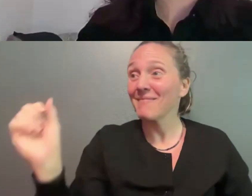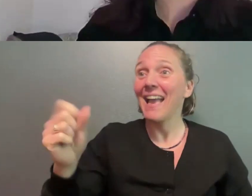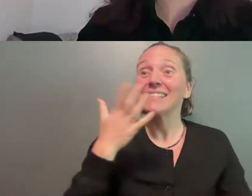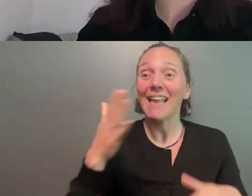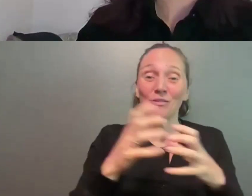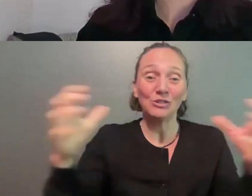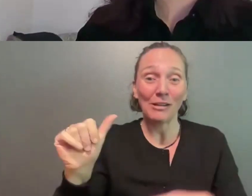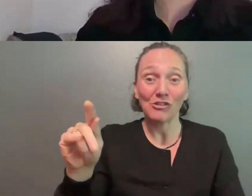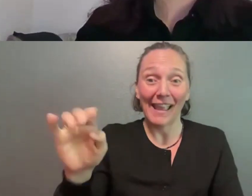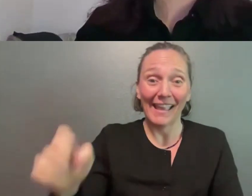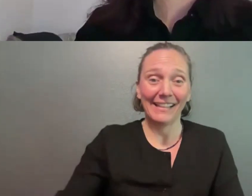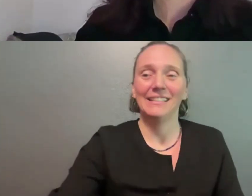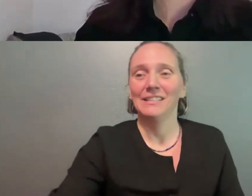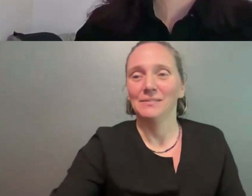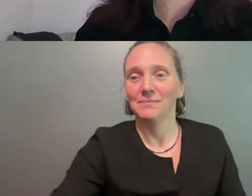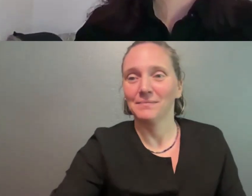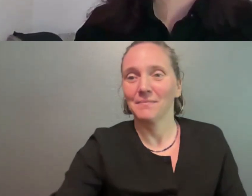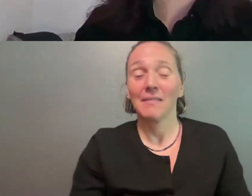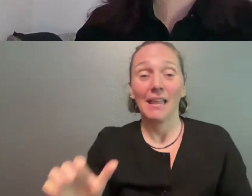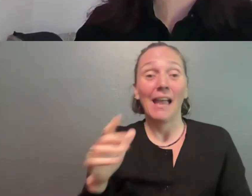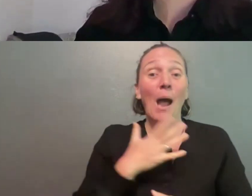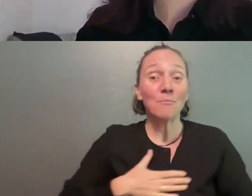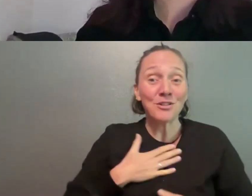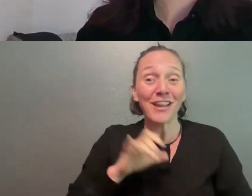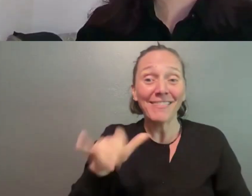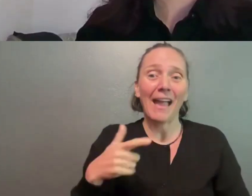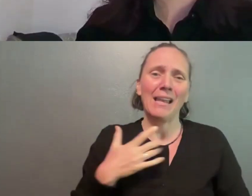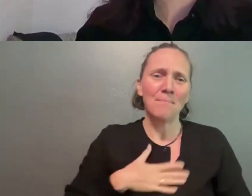Appreciate that. Let's show her some love with some emojis.